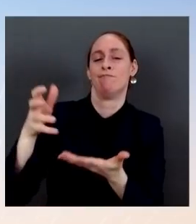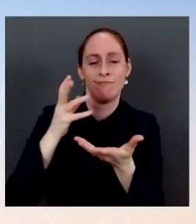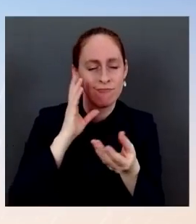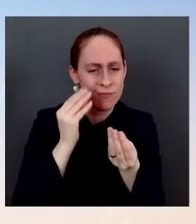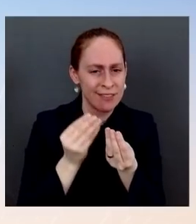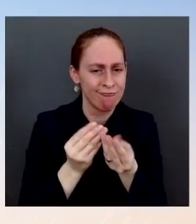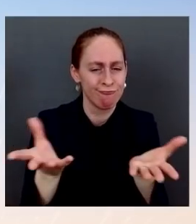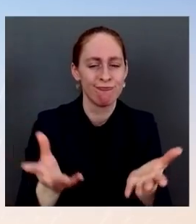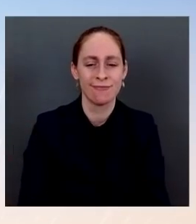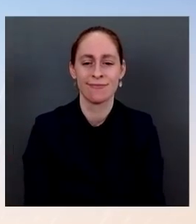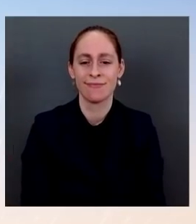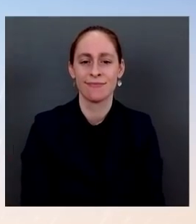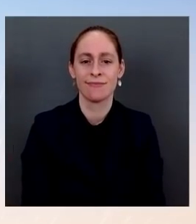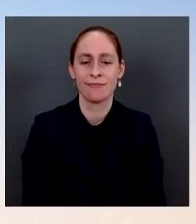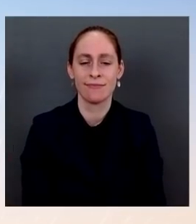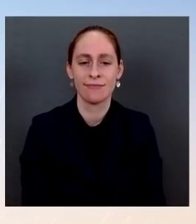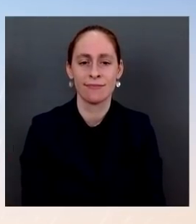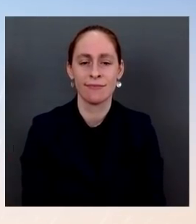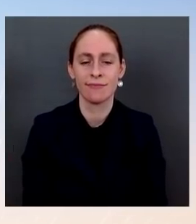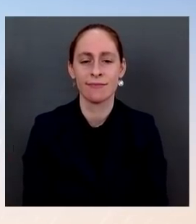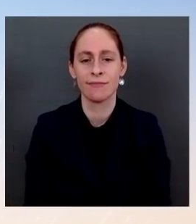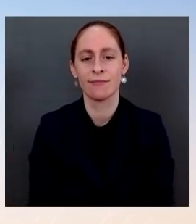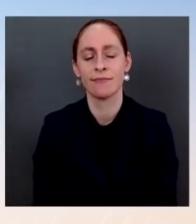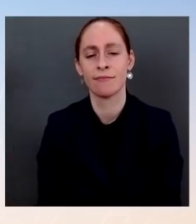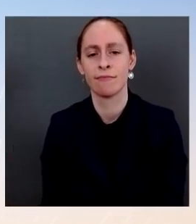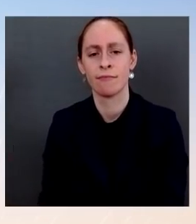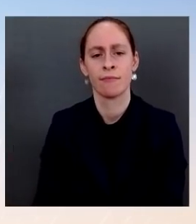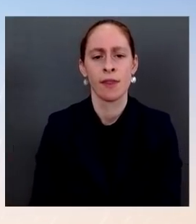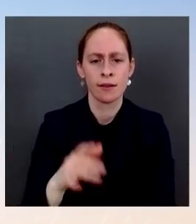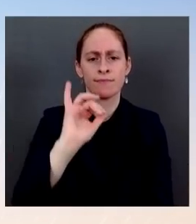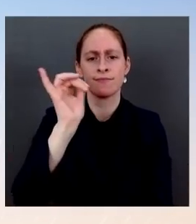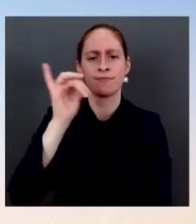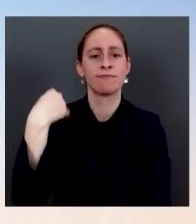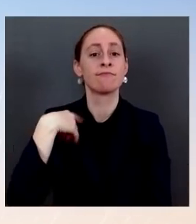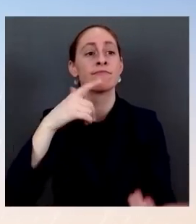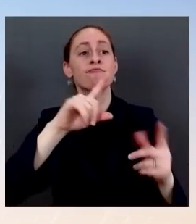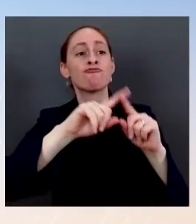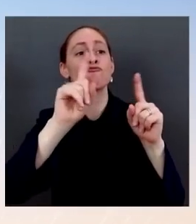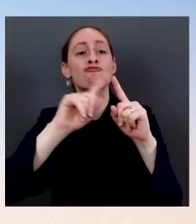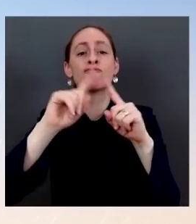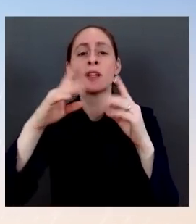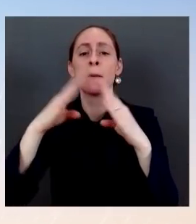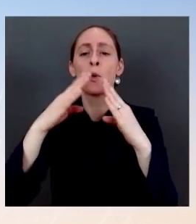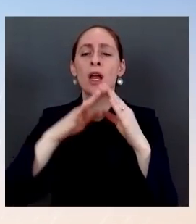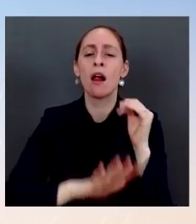We've opened 20,000 testing sites. We've worked with FEMA. We're opening more testing sites across the country